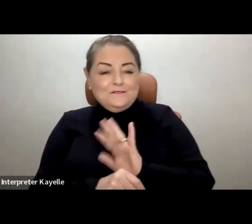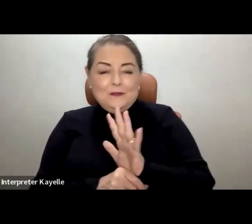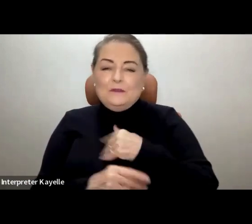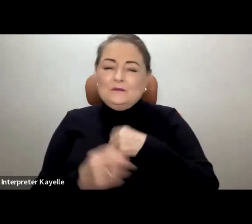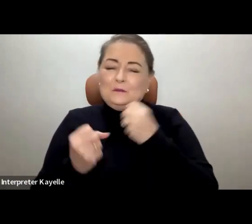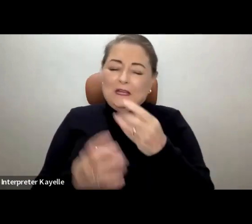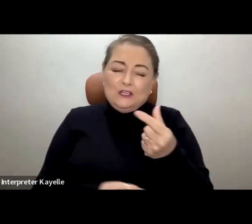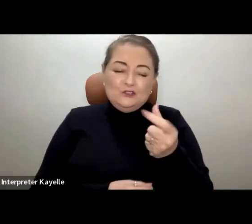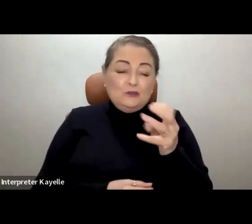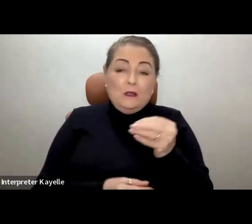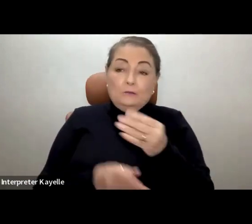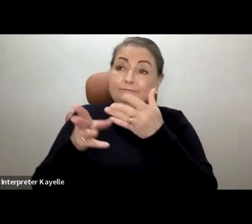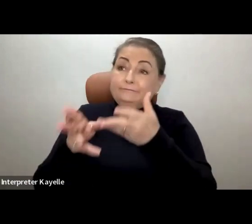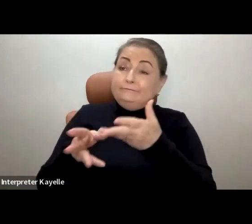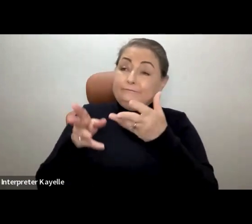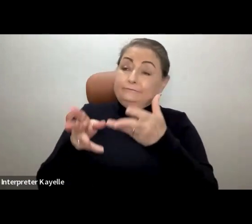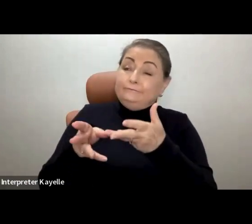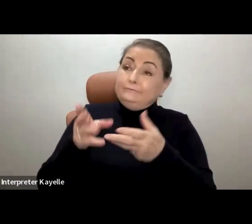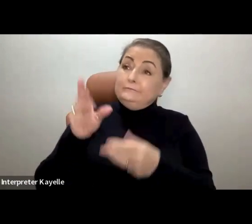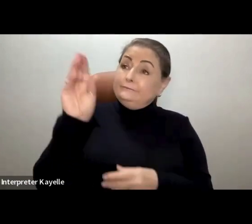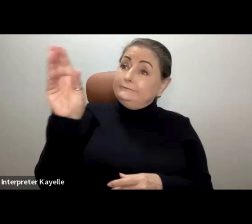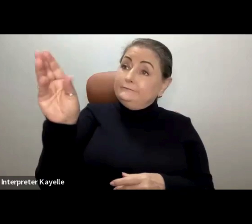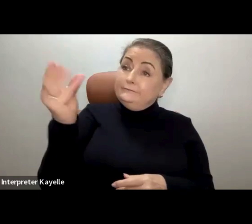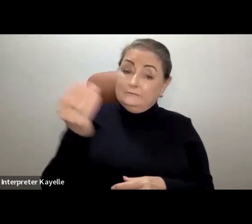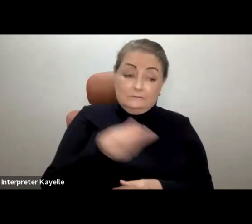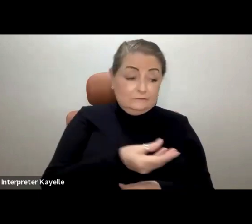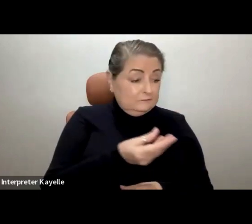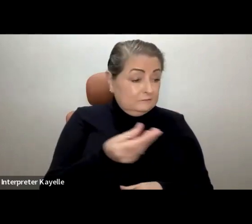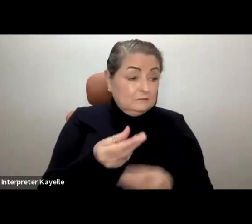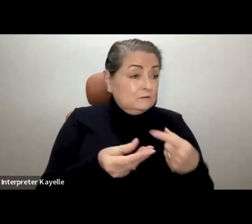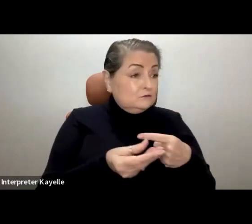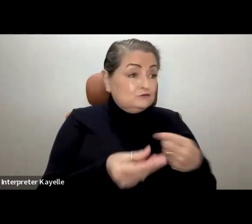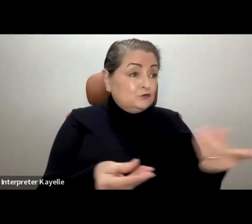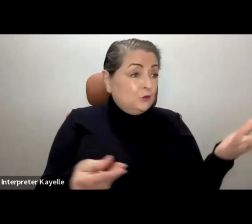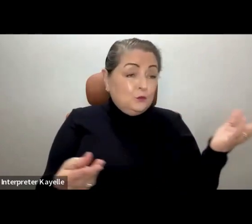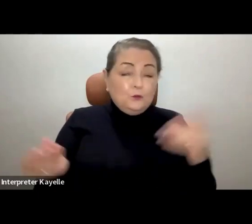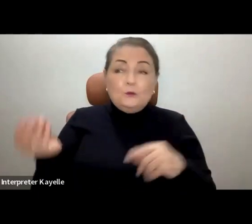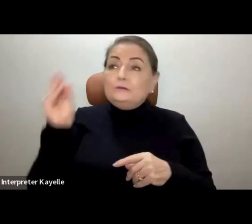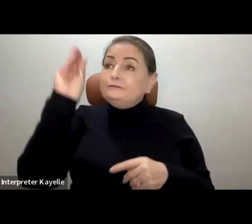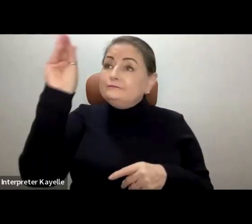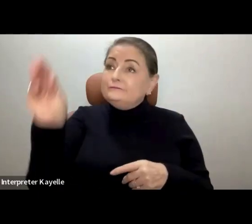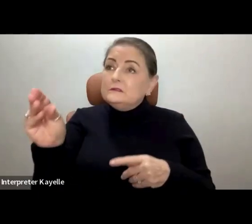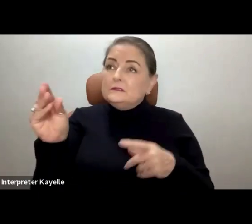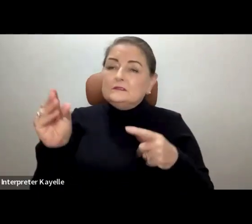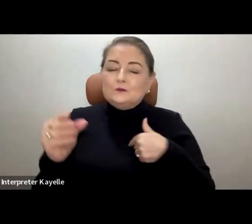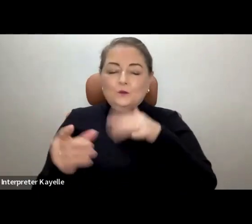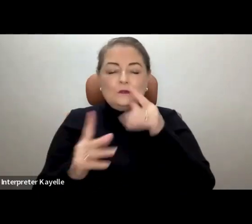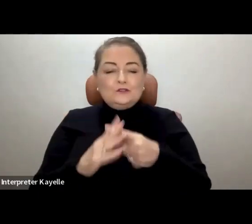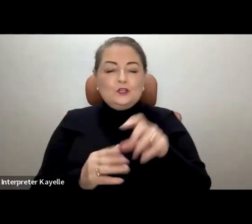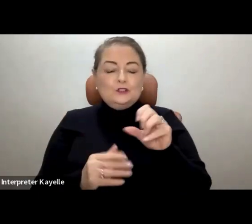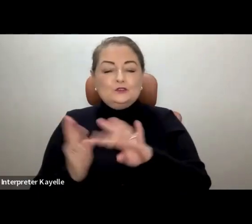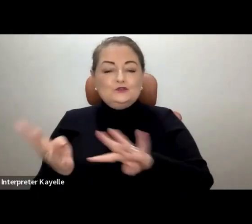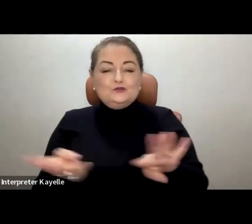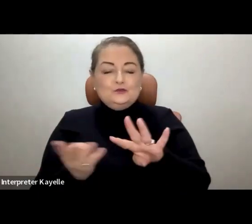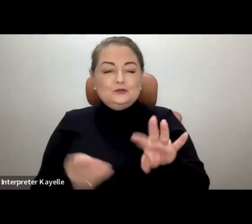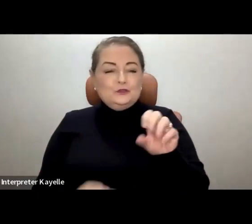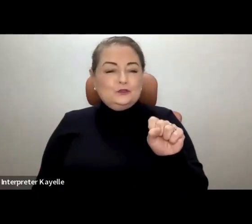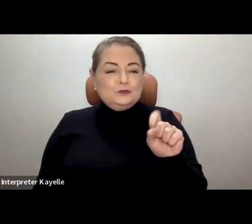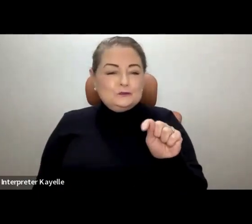there on the shelf that are not being screened anywhere else. So excited to do it. Is there any way easy way I'm reading a